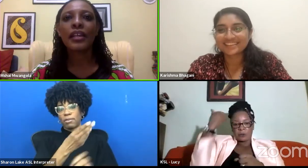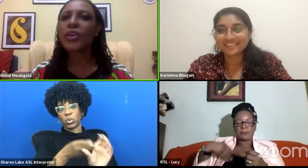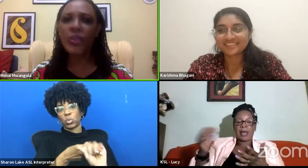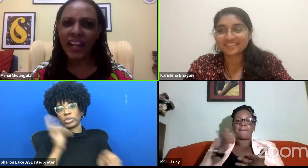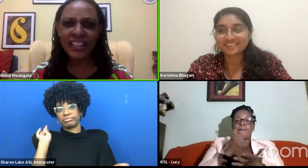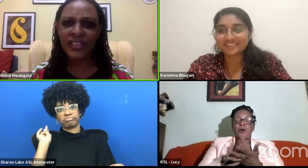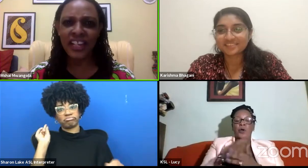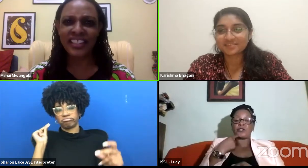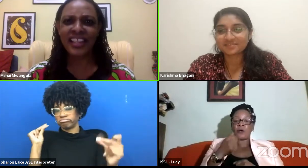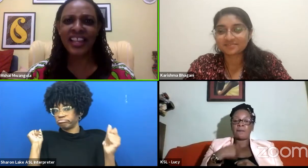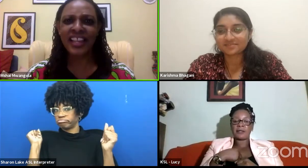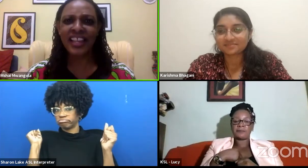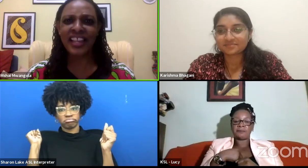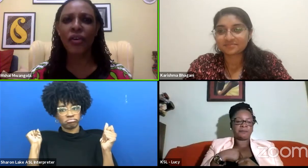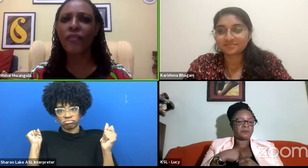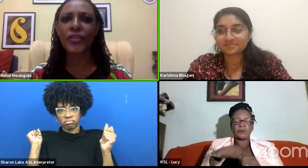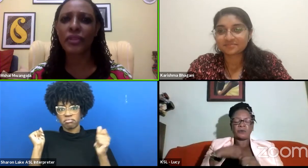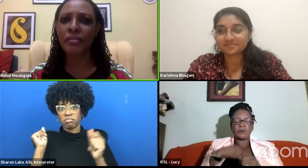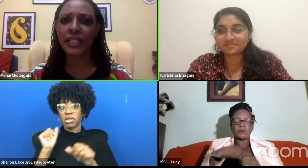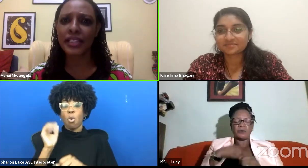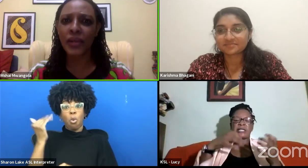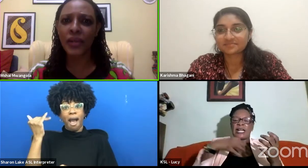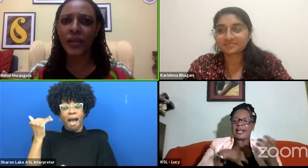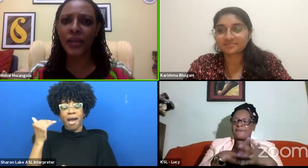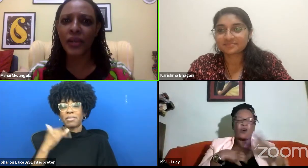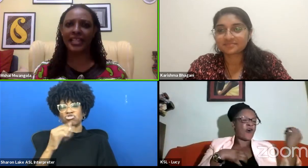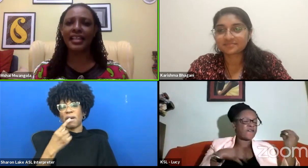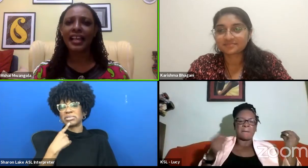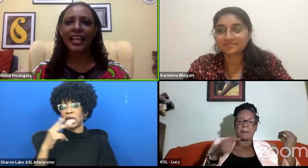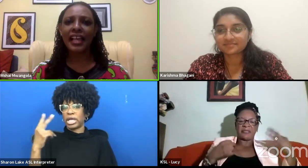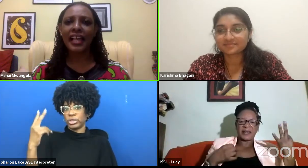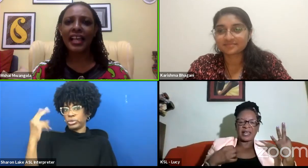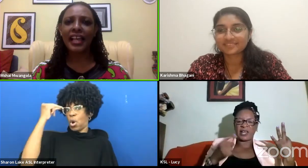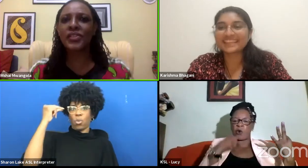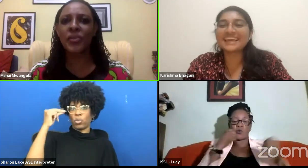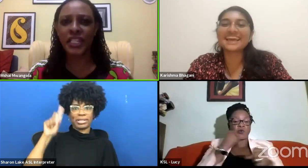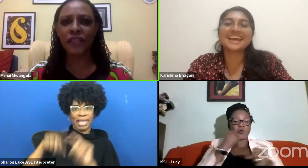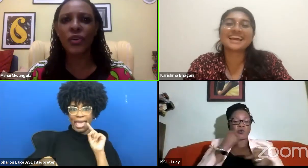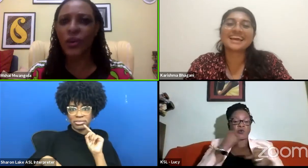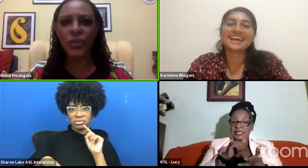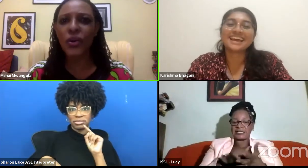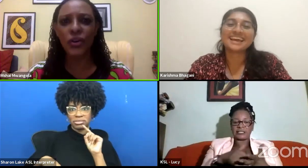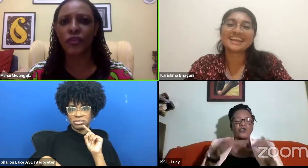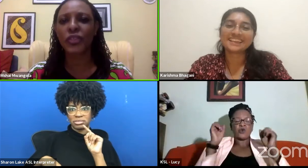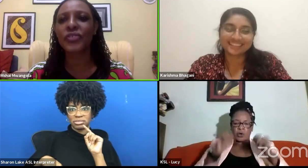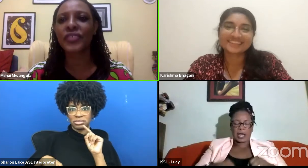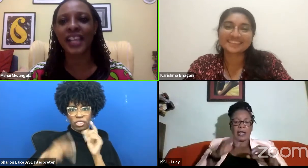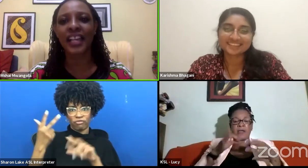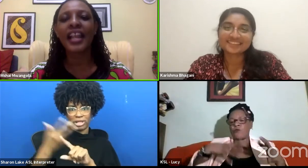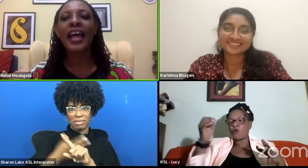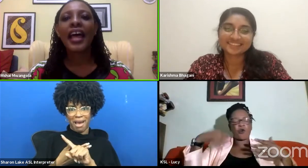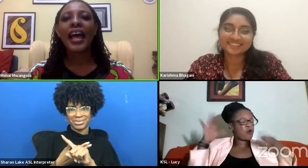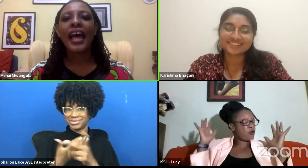"No, you can't just take leave and go off for three months. Like, who does that? You can't do it. If you go, you go, you've got to resign."